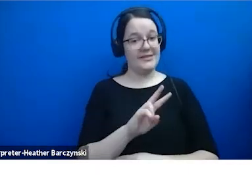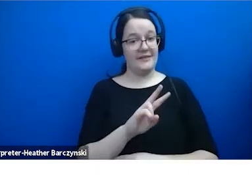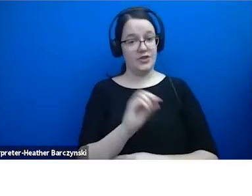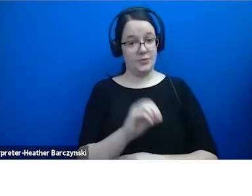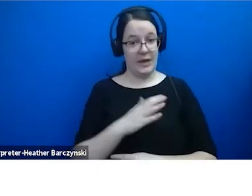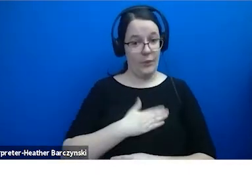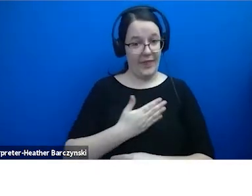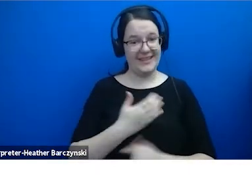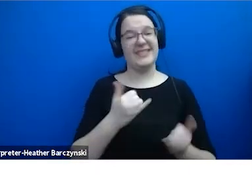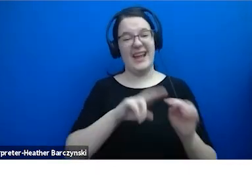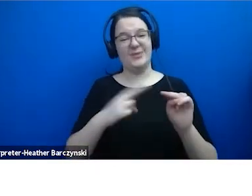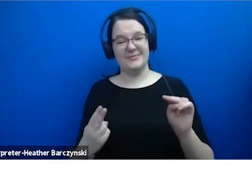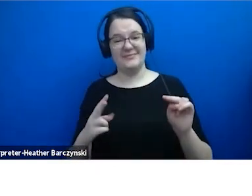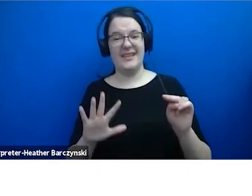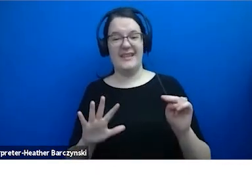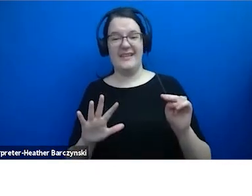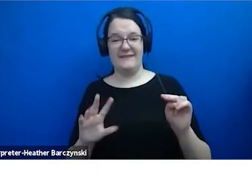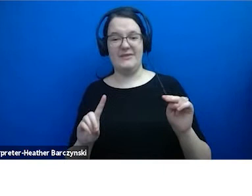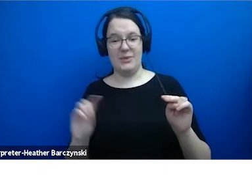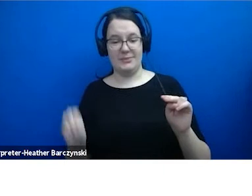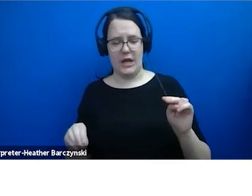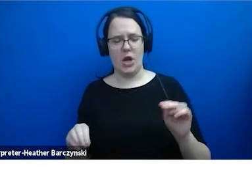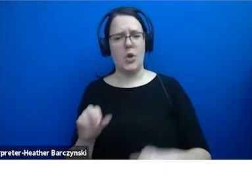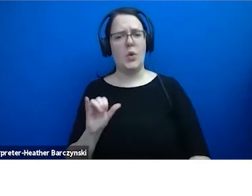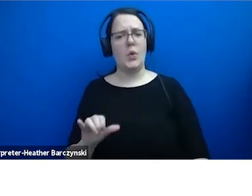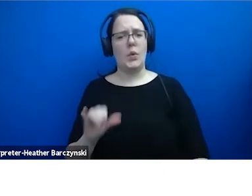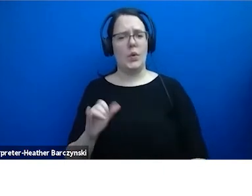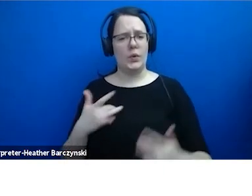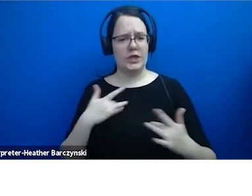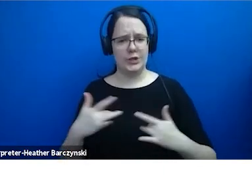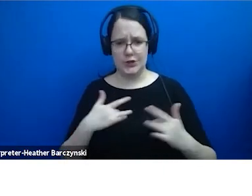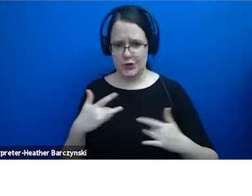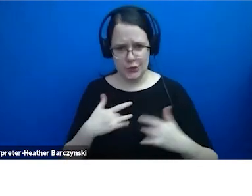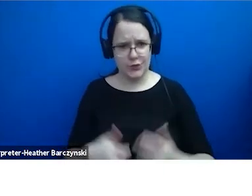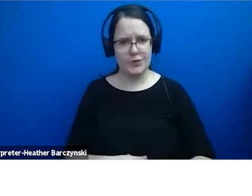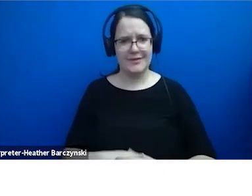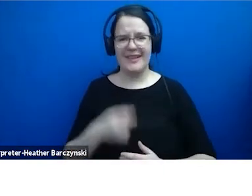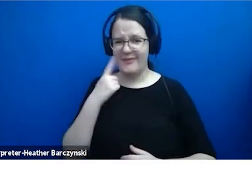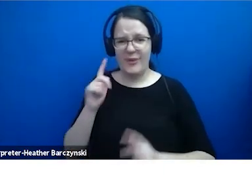now this was extremely concerning um for anyone doing this work and anyone in health care because